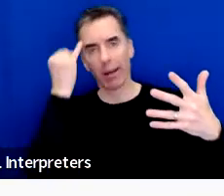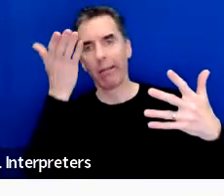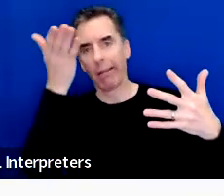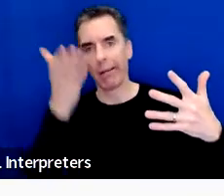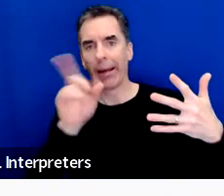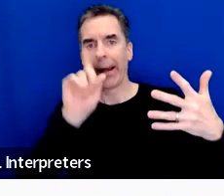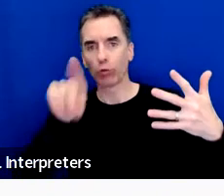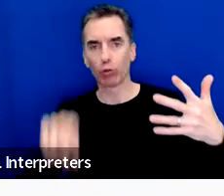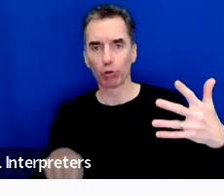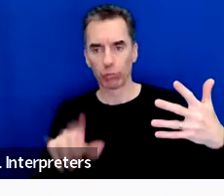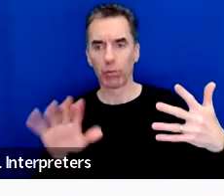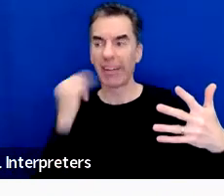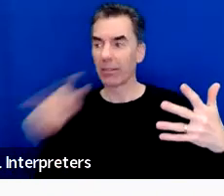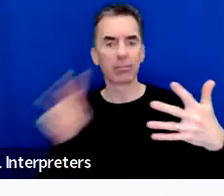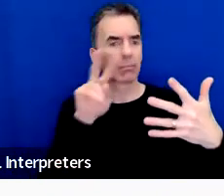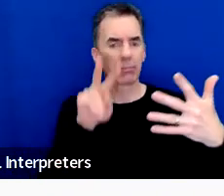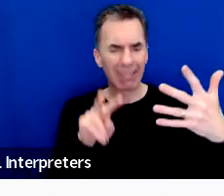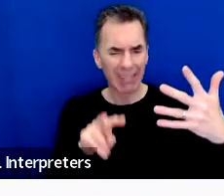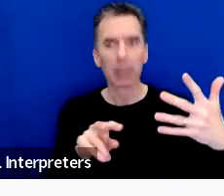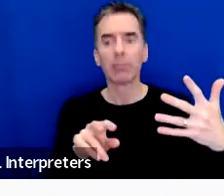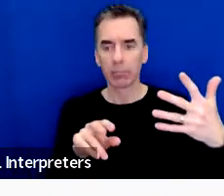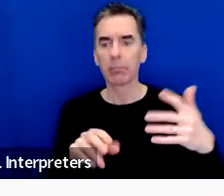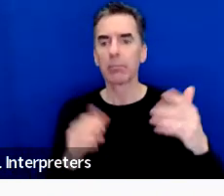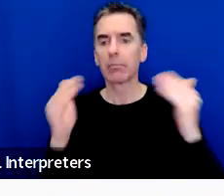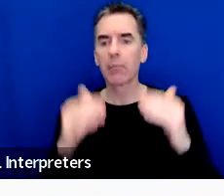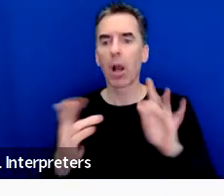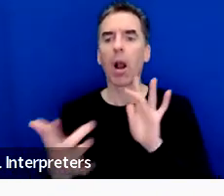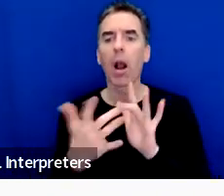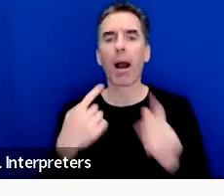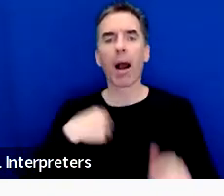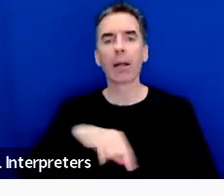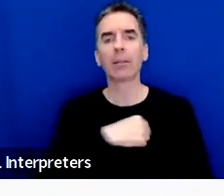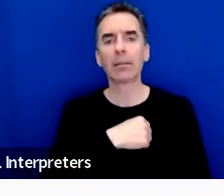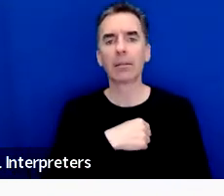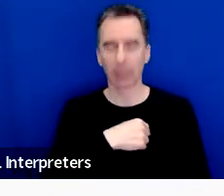if they can't find an answer, if they click on the contact us button, they can ask questions directly